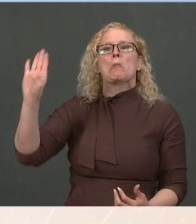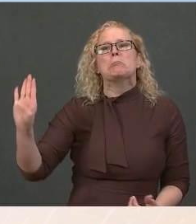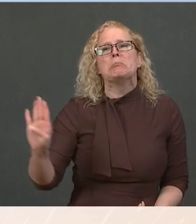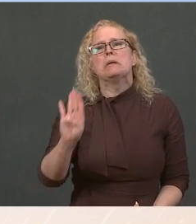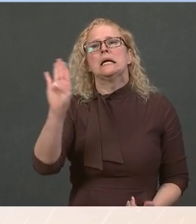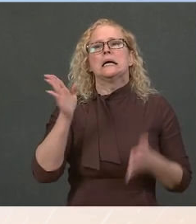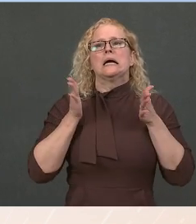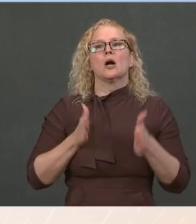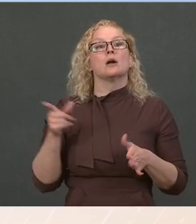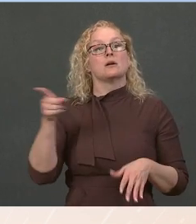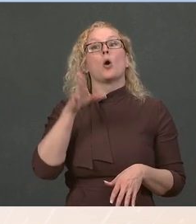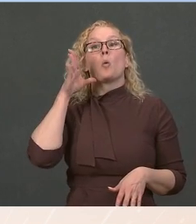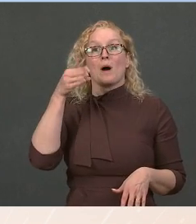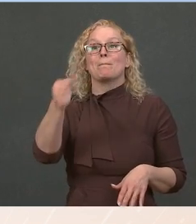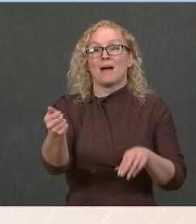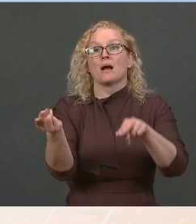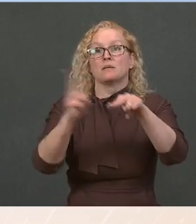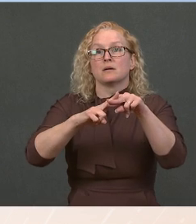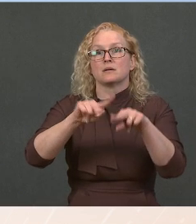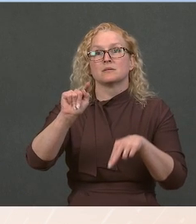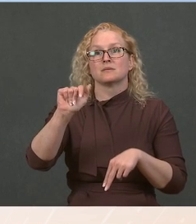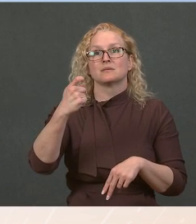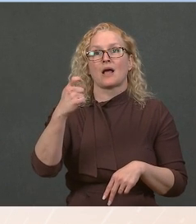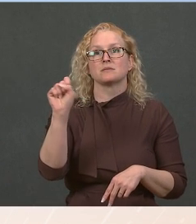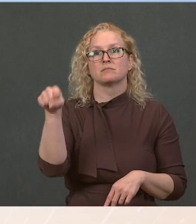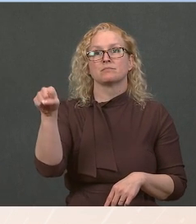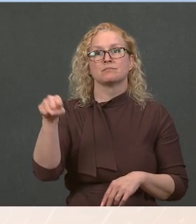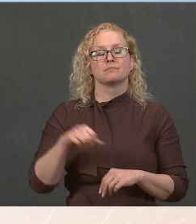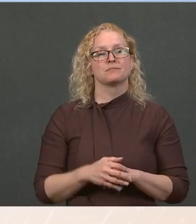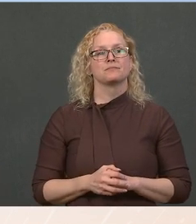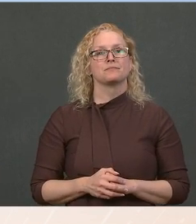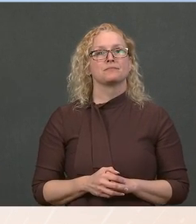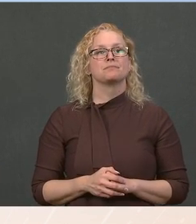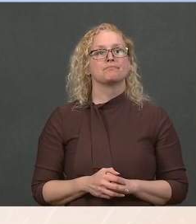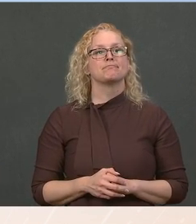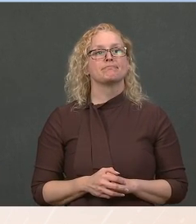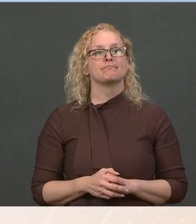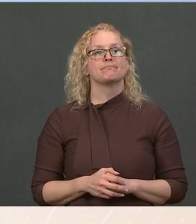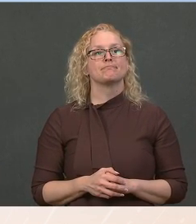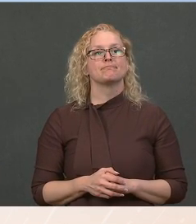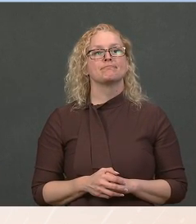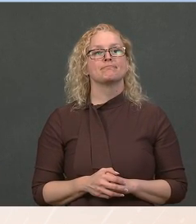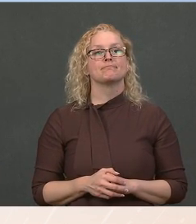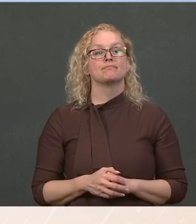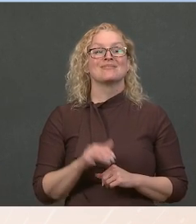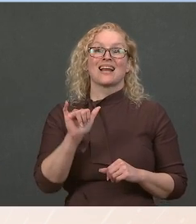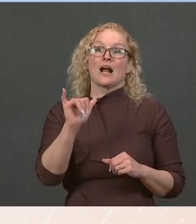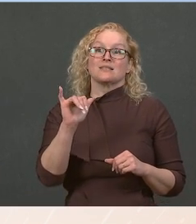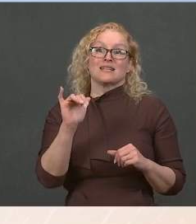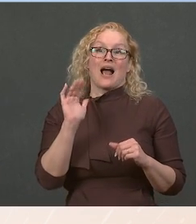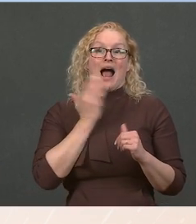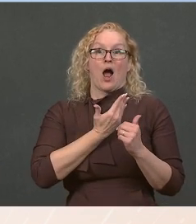fully paying for itself across this decade. It's a sustainable solution that means those with lower incomes